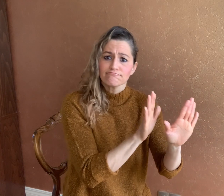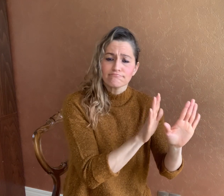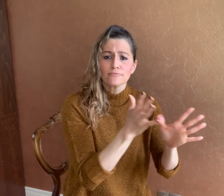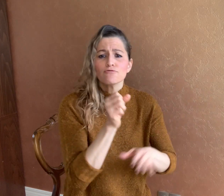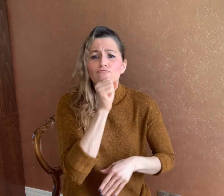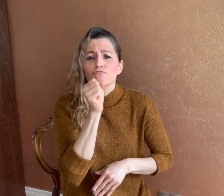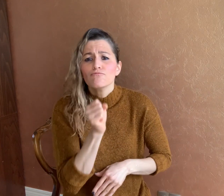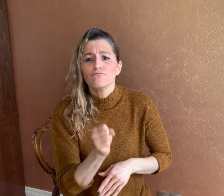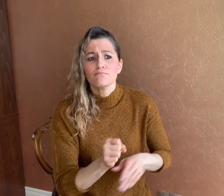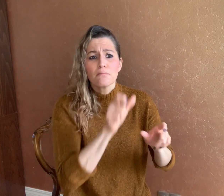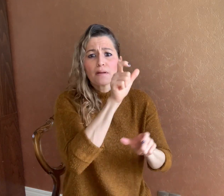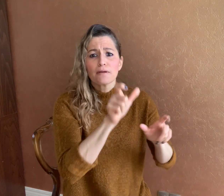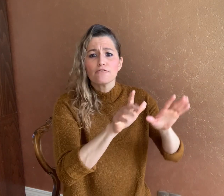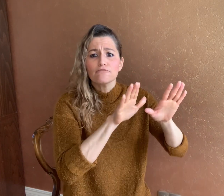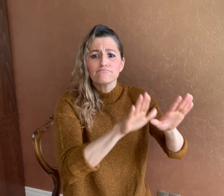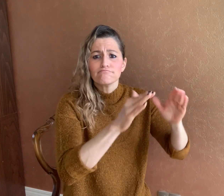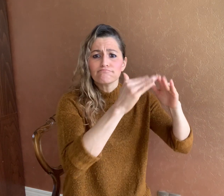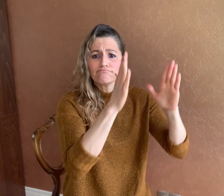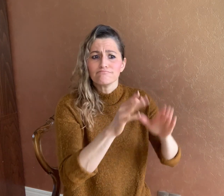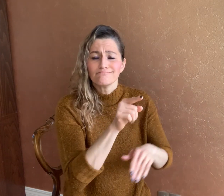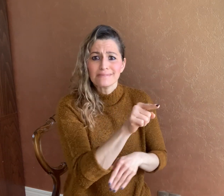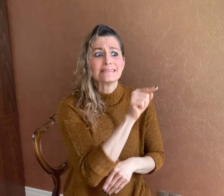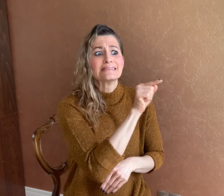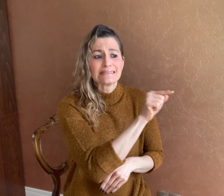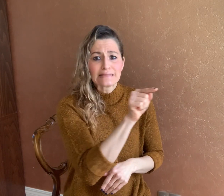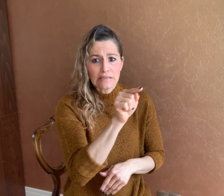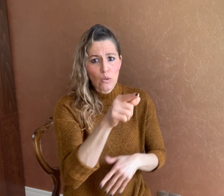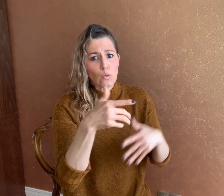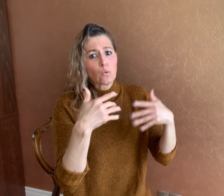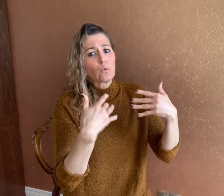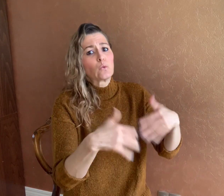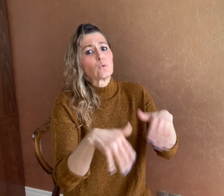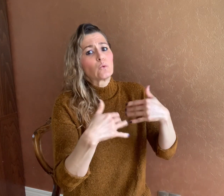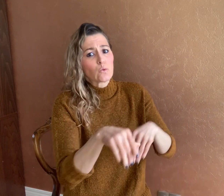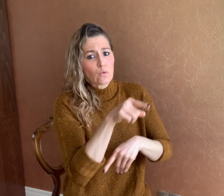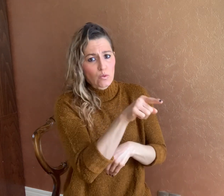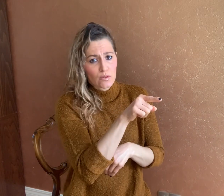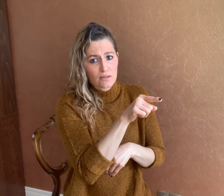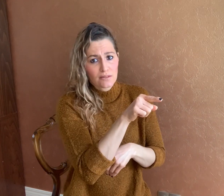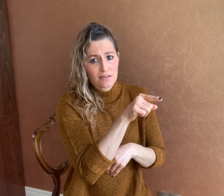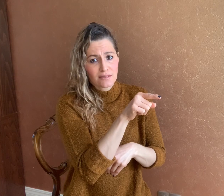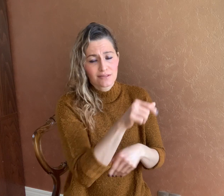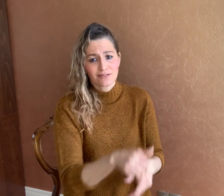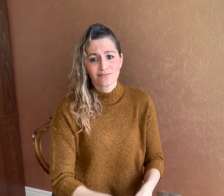or residential care setting.